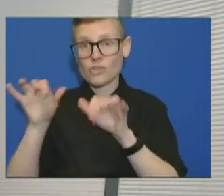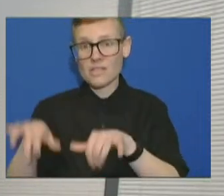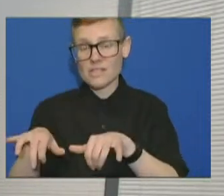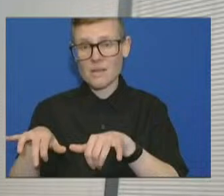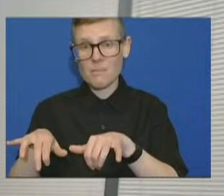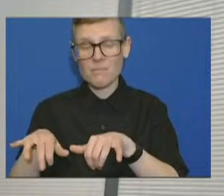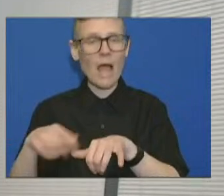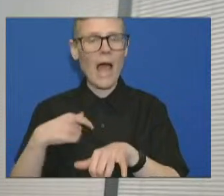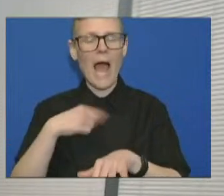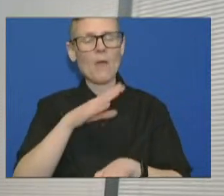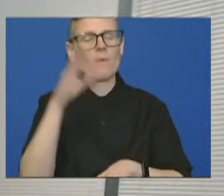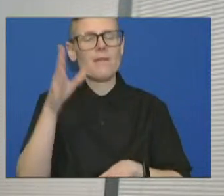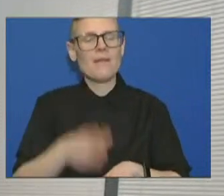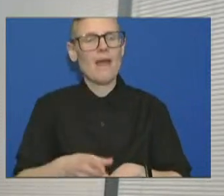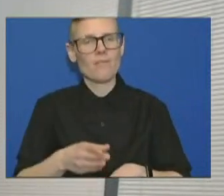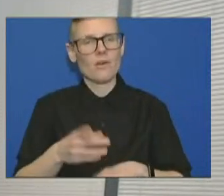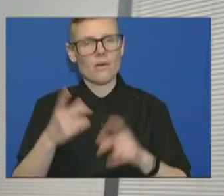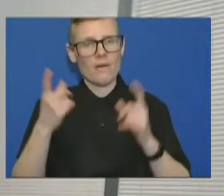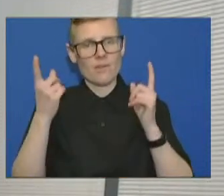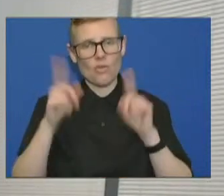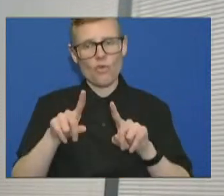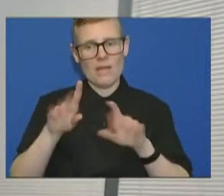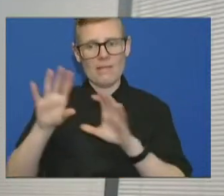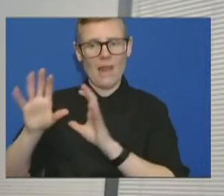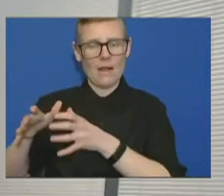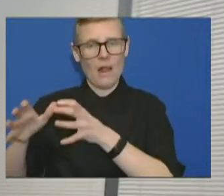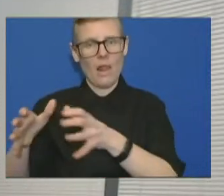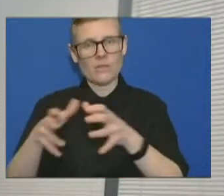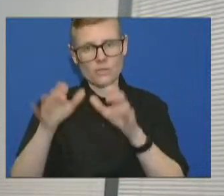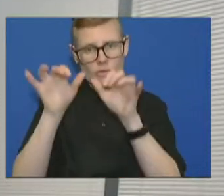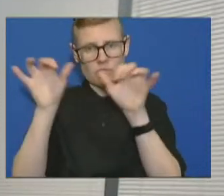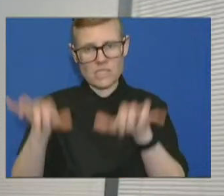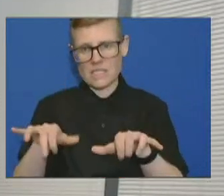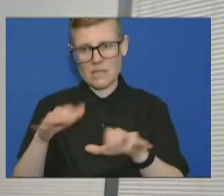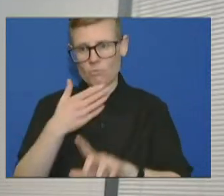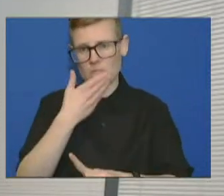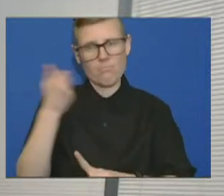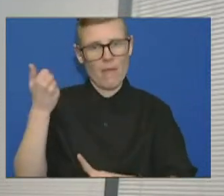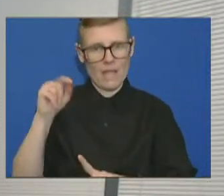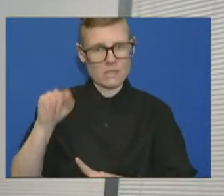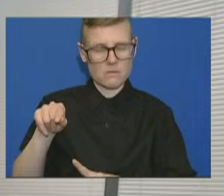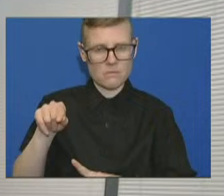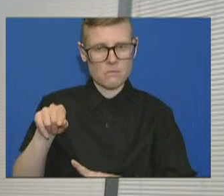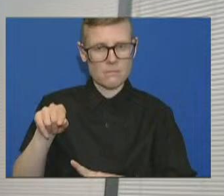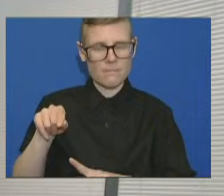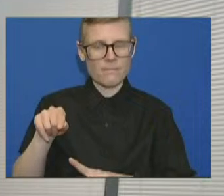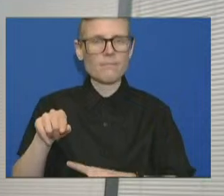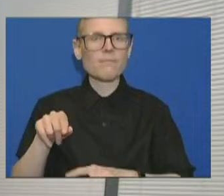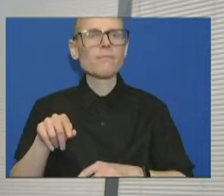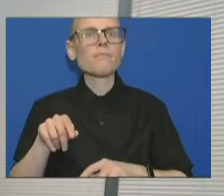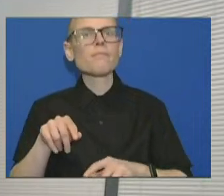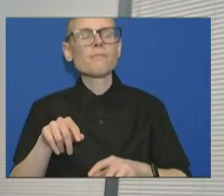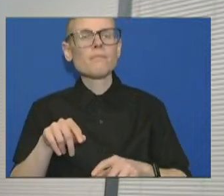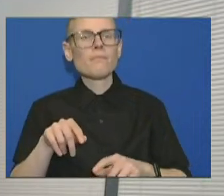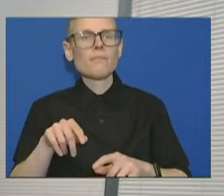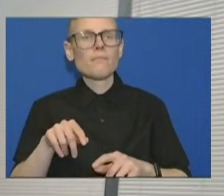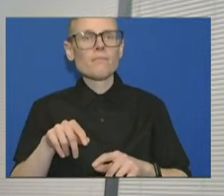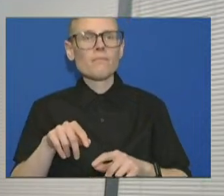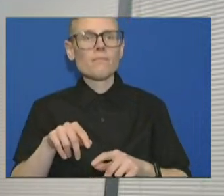level of like system or a cluster system, you would have never been able to convince me